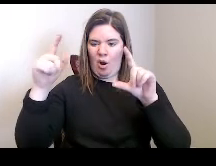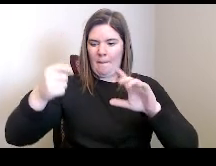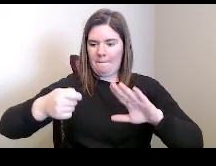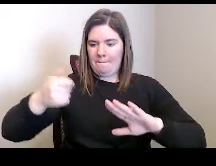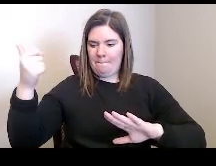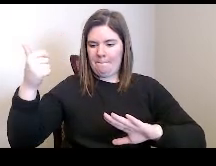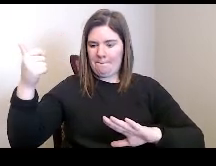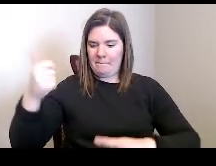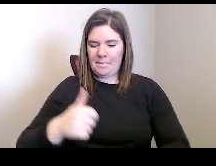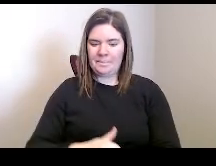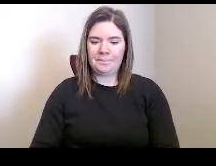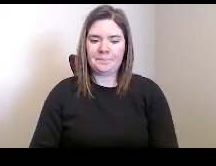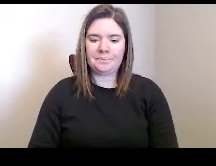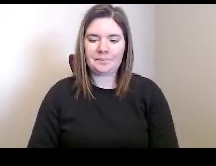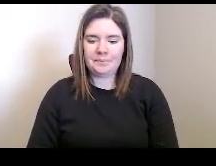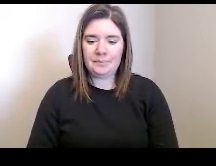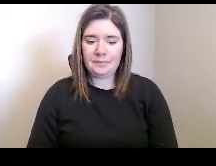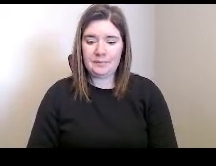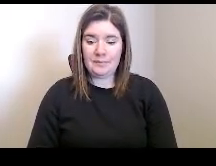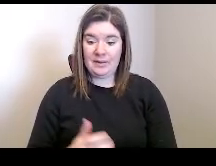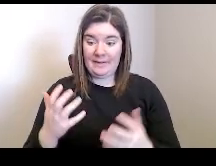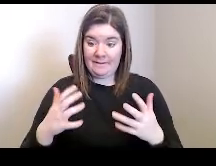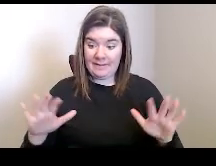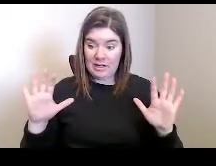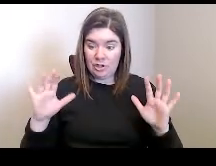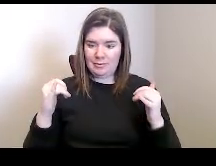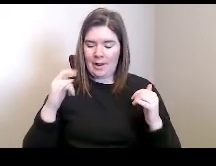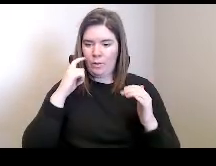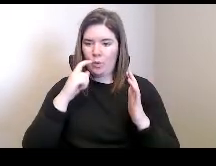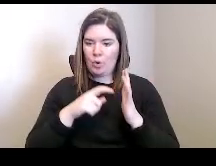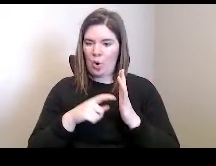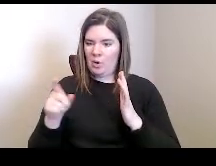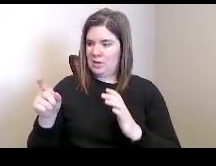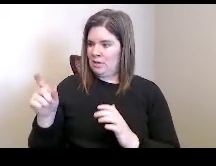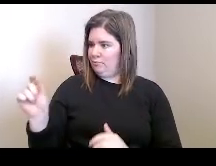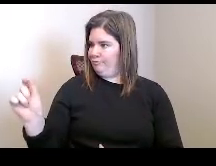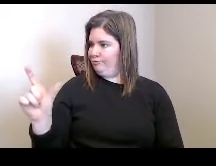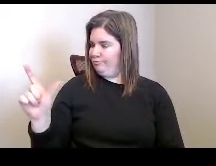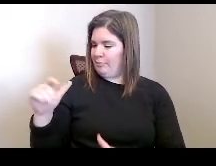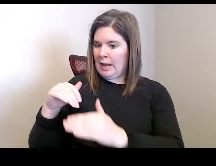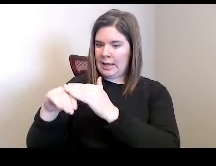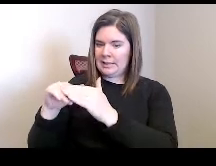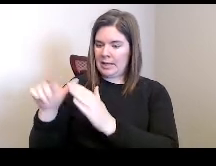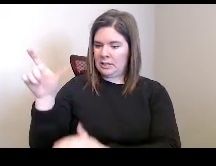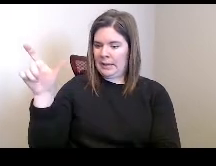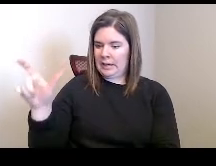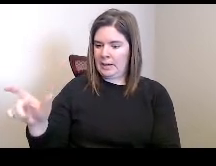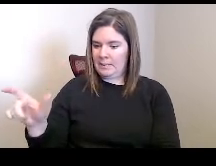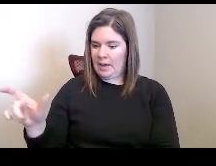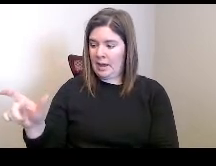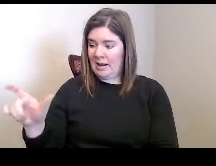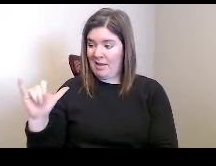And once I do that, you can see that, in the accessibility pane, the error with the table has now gone away.